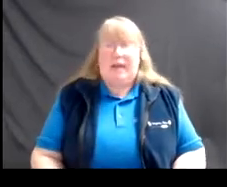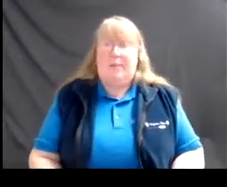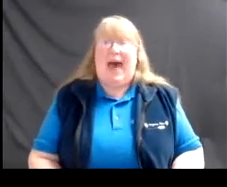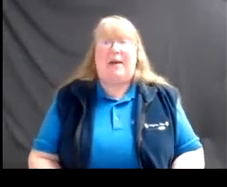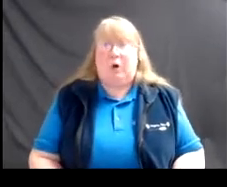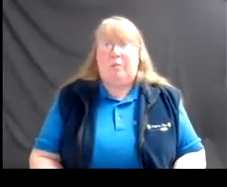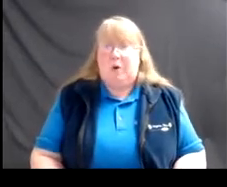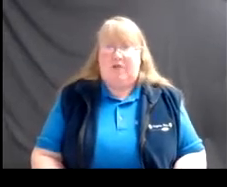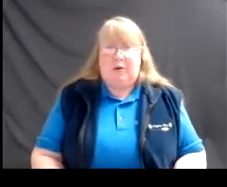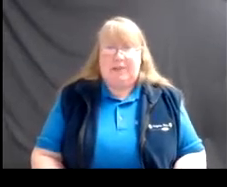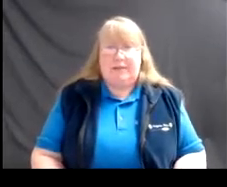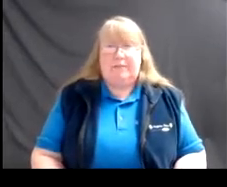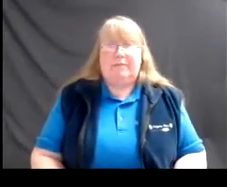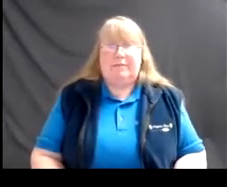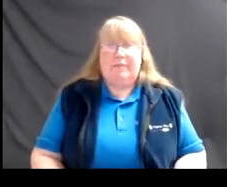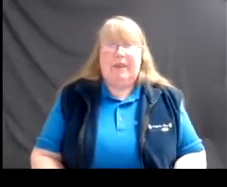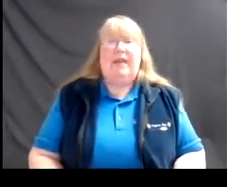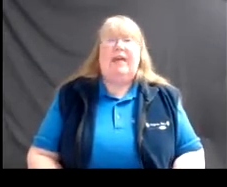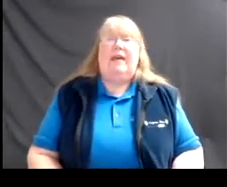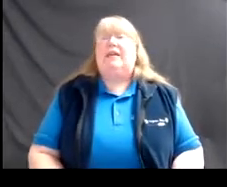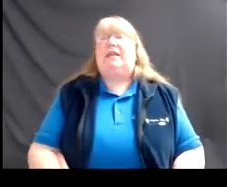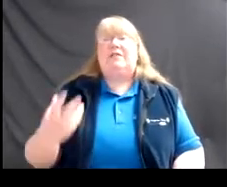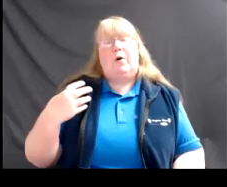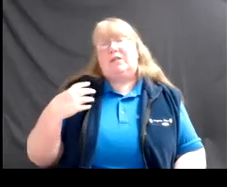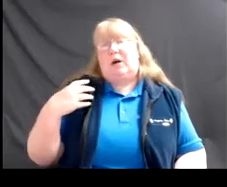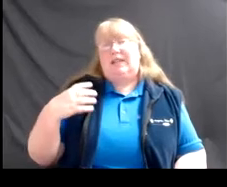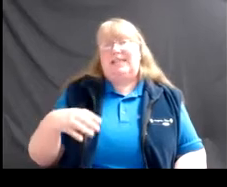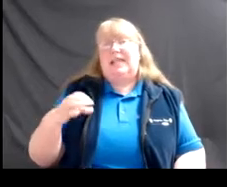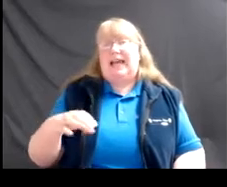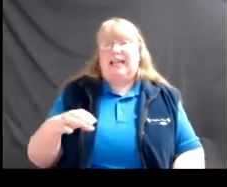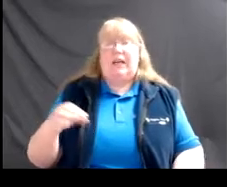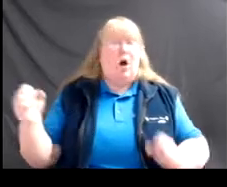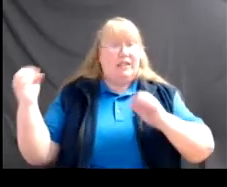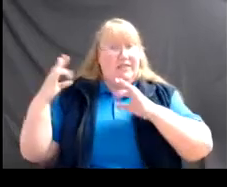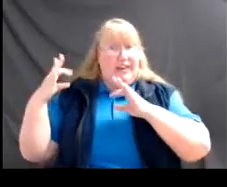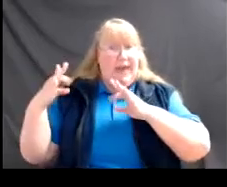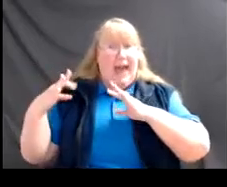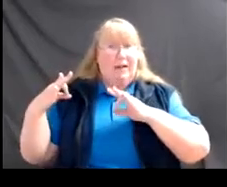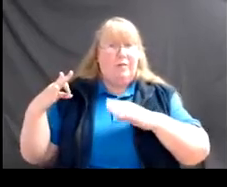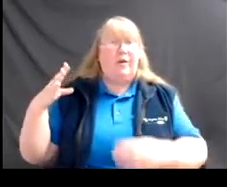compatible mobile phones. These phones are less likely to cause feedback with